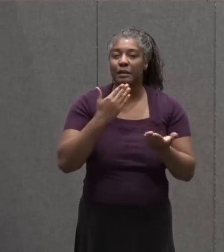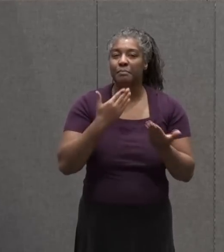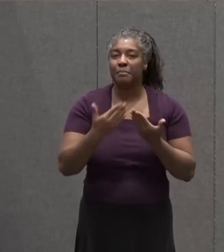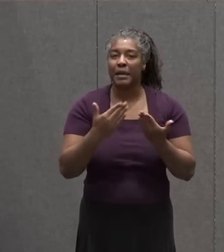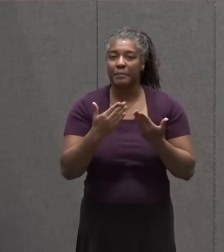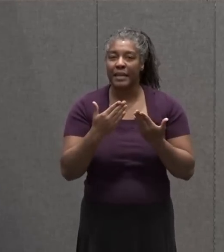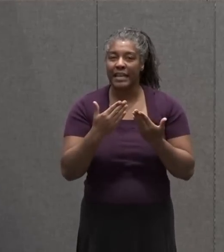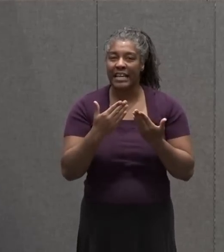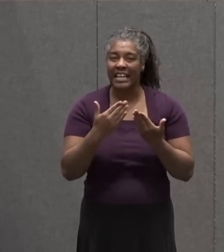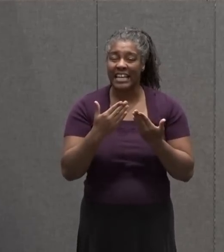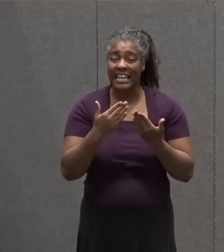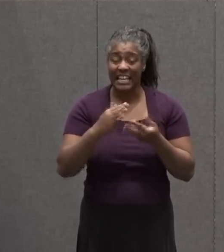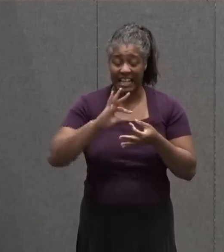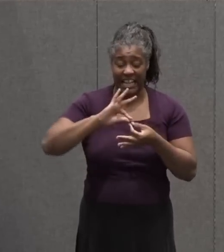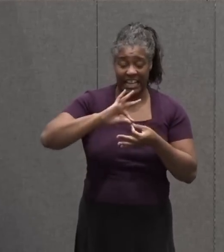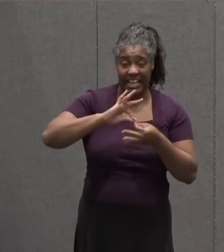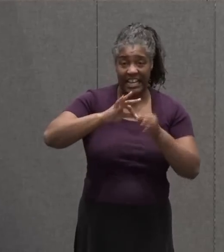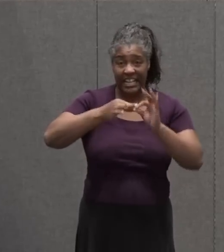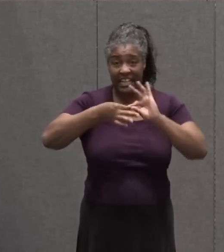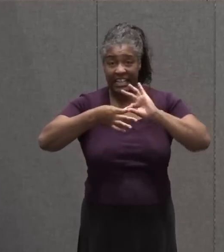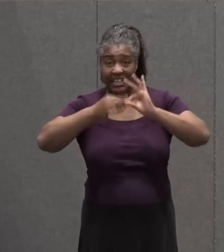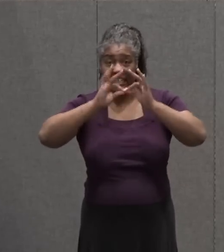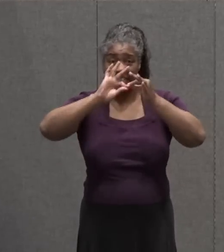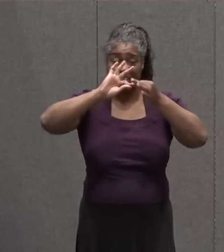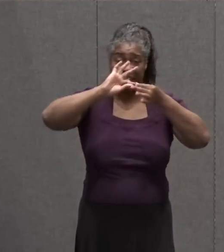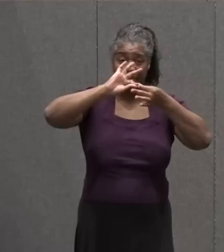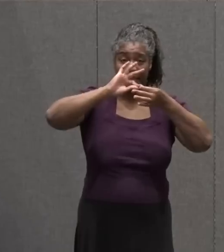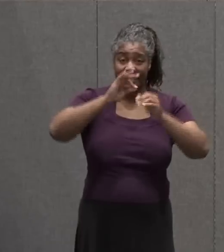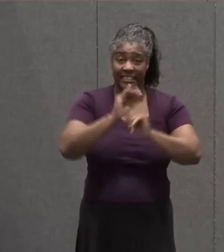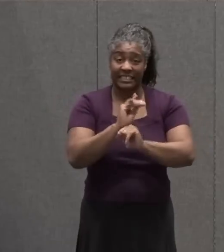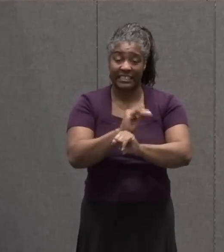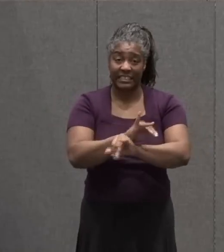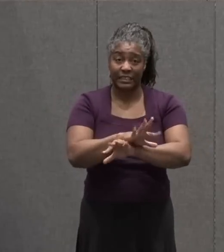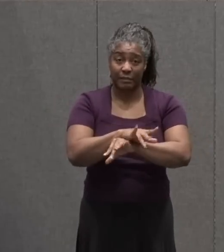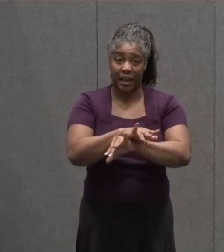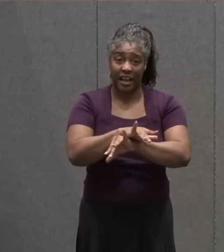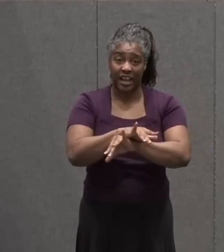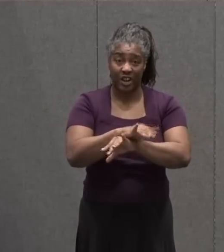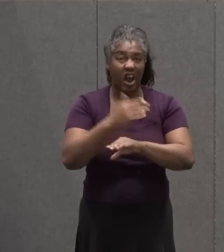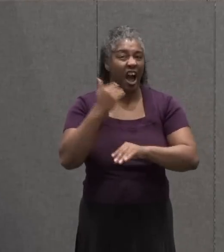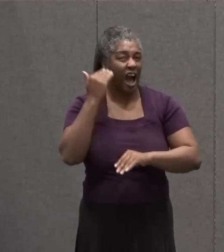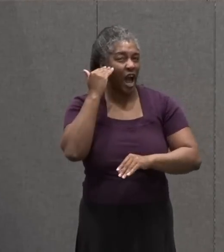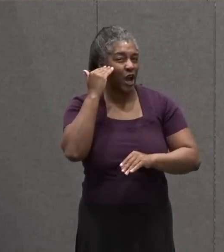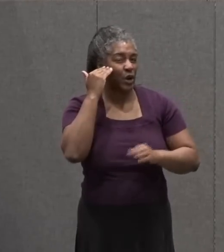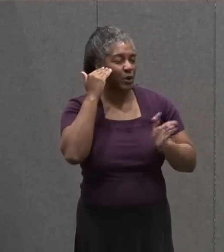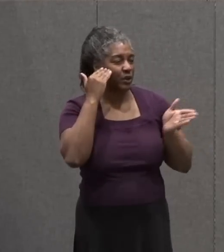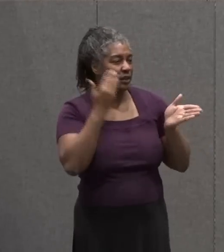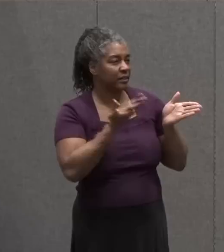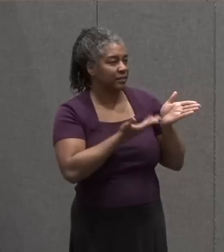I know itsy bitsy this way. The itsy bitsy spider